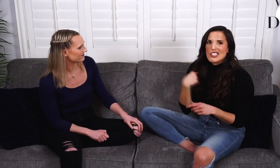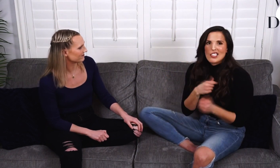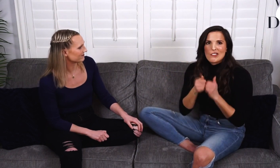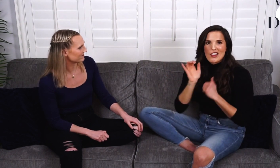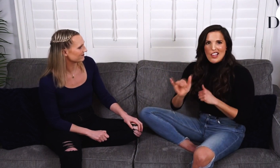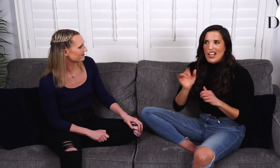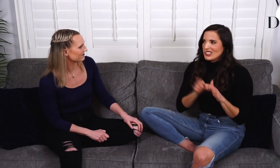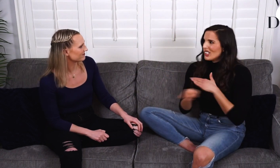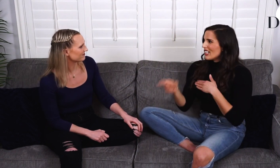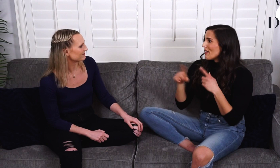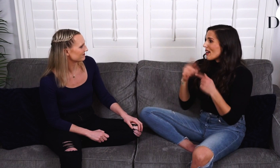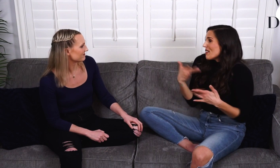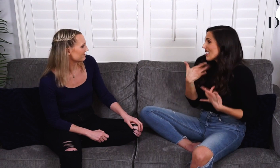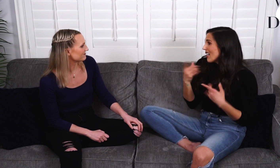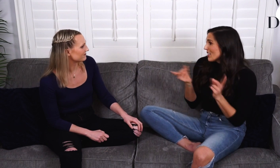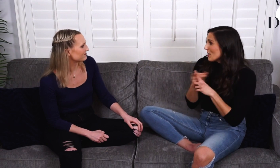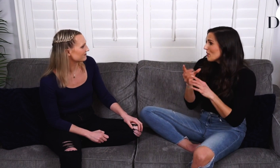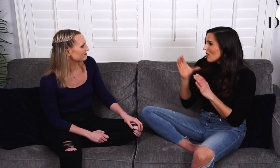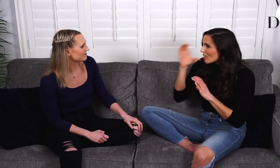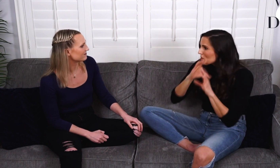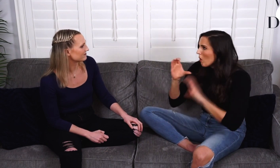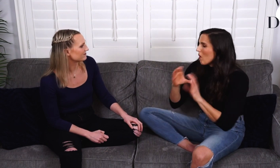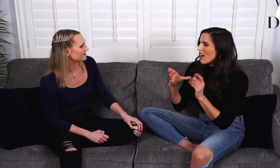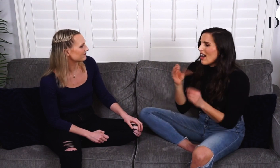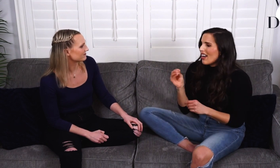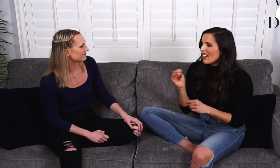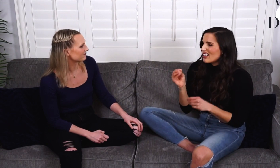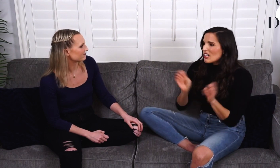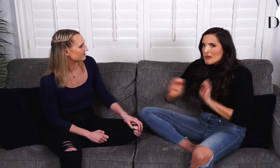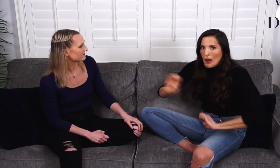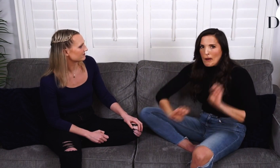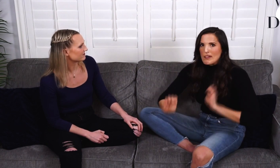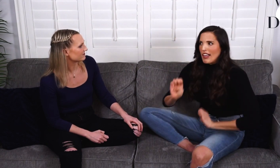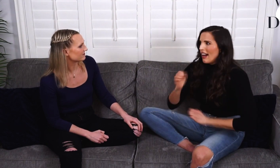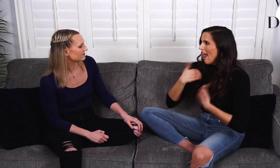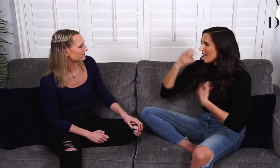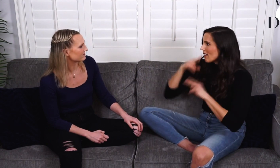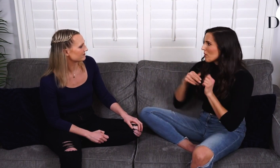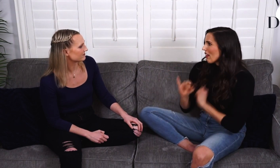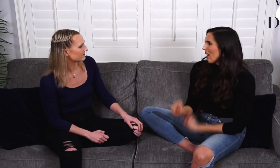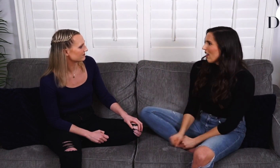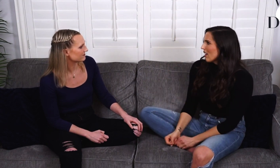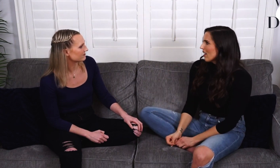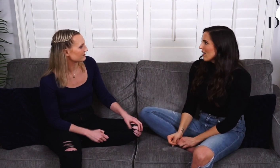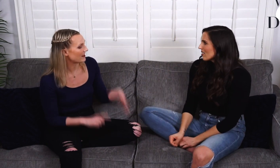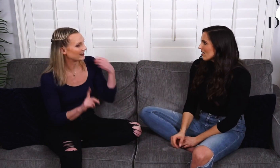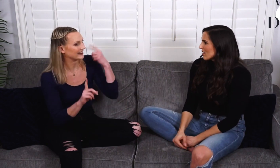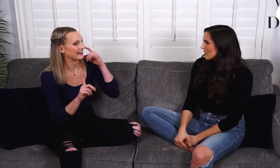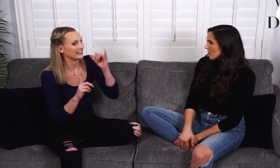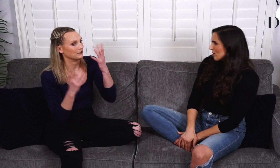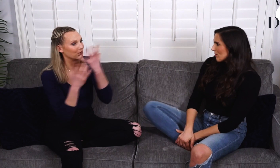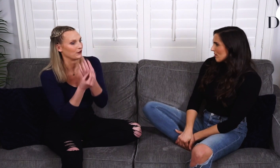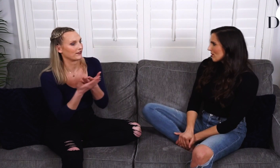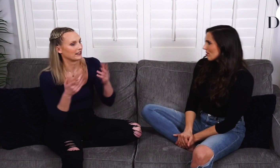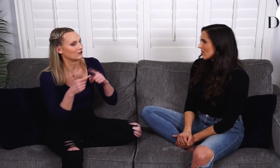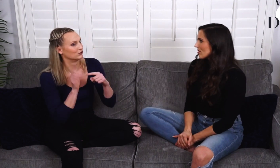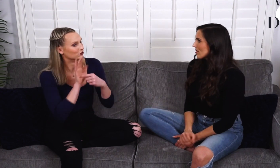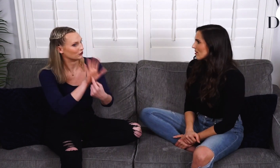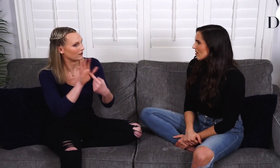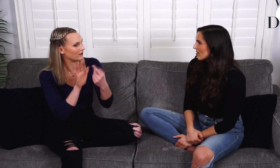that journey, but I'm so excited to be exploring it and experimenting and having fun with it. And I think it's such a beautiful thing to show